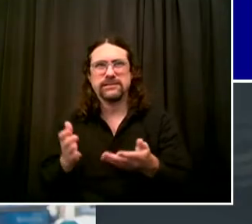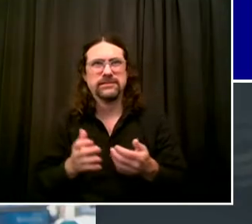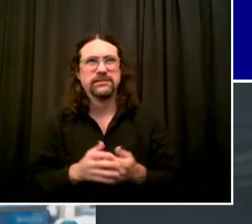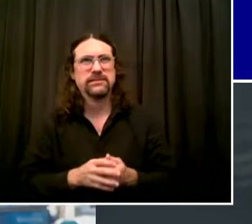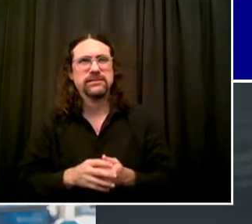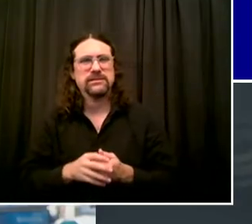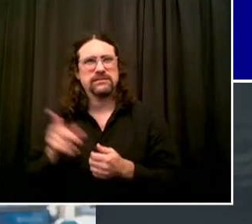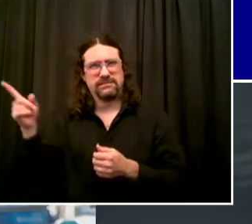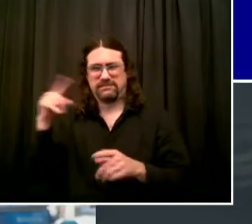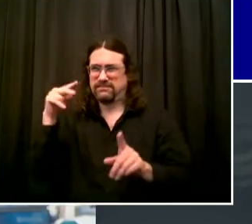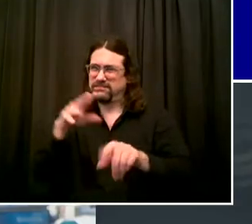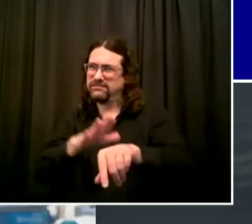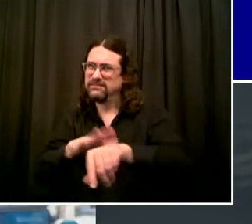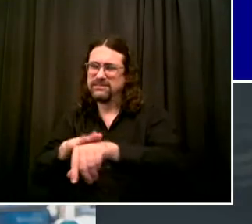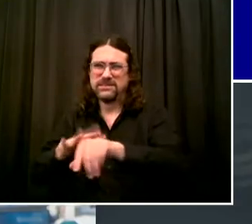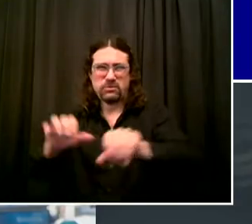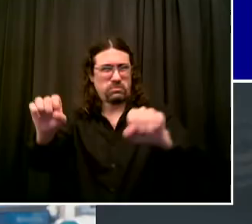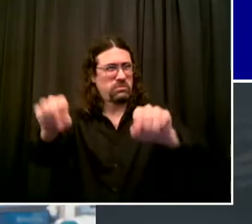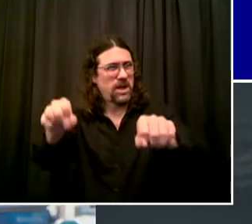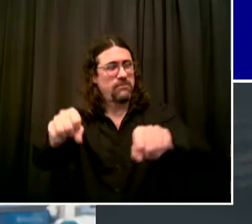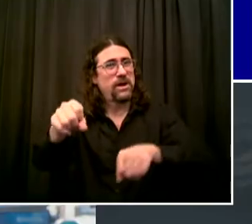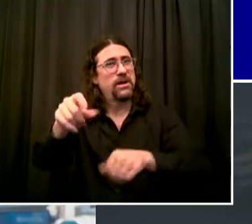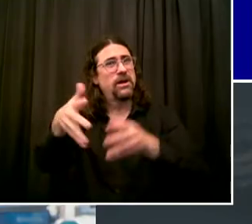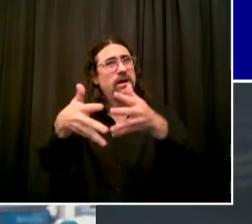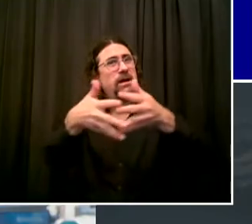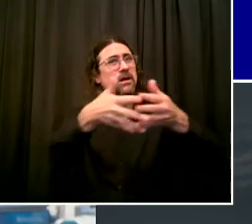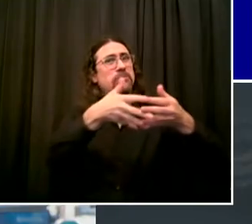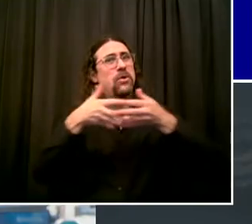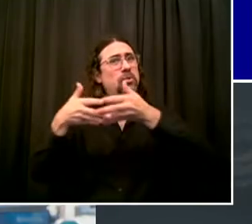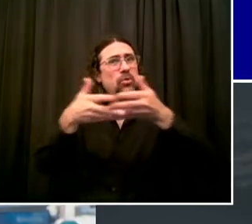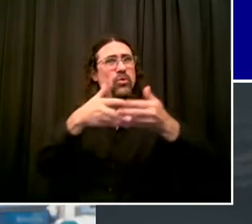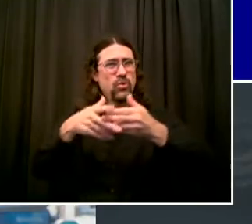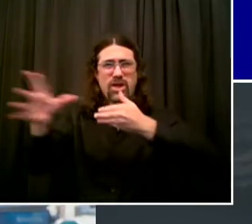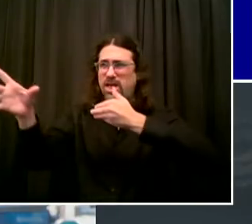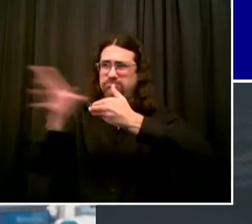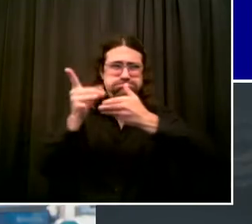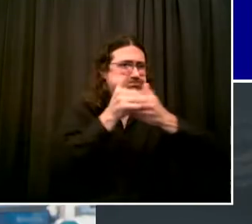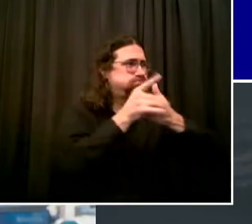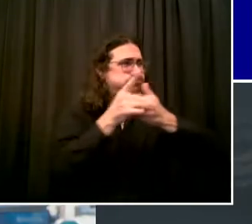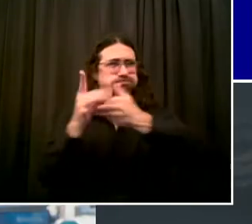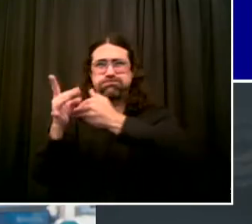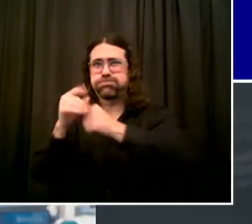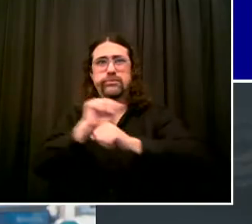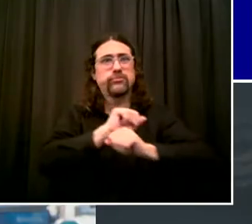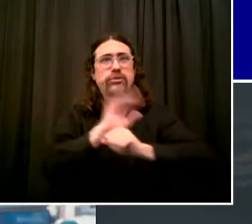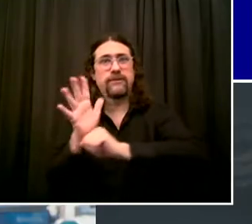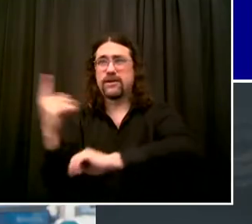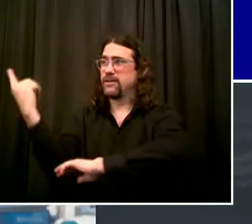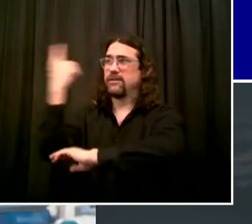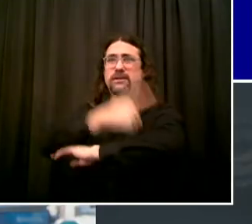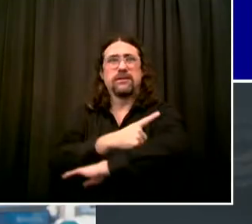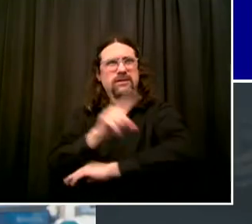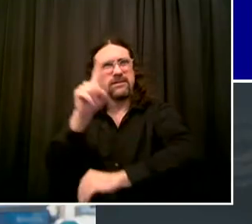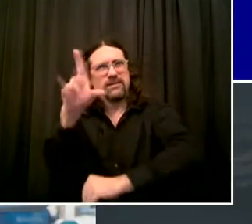DAY IN THE UNITED STATES. WE HAVE TO HONOR THOSE FACTS AND